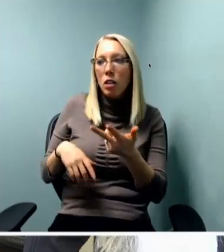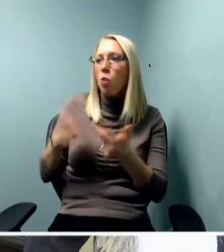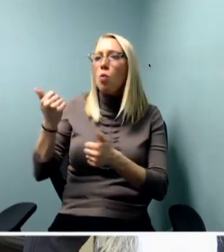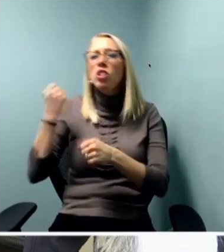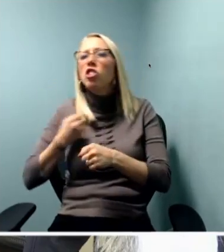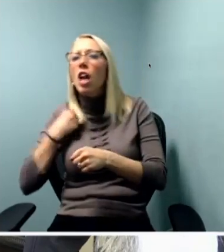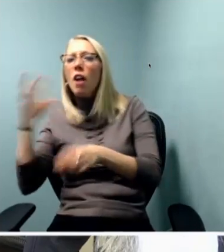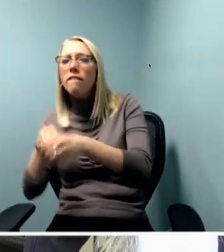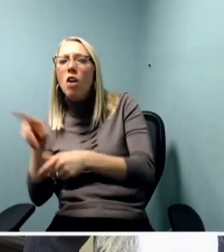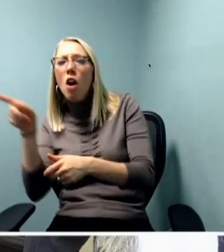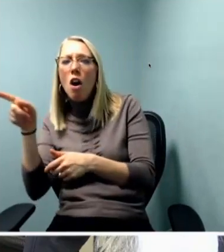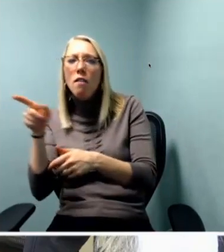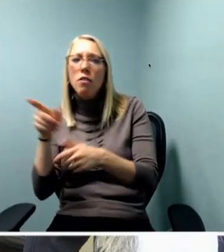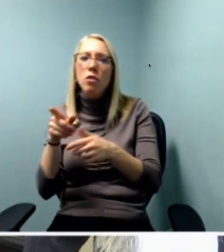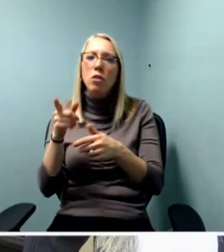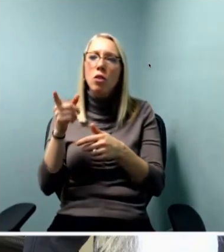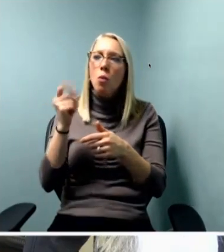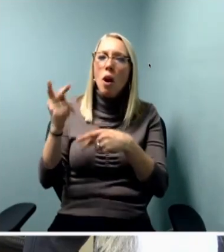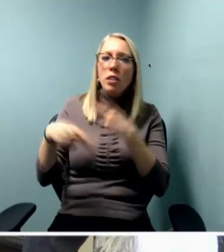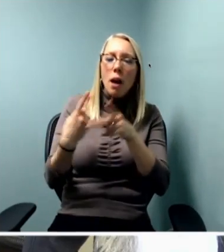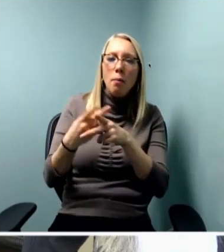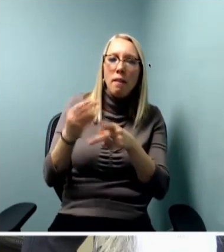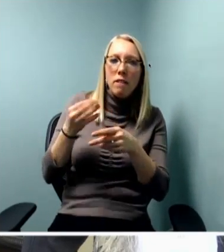What drug deal was you doing? And when did you get shot?"